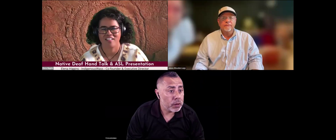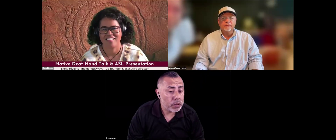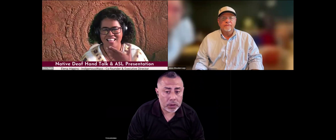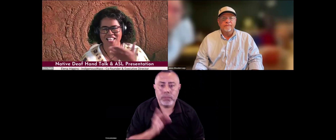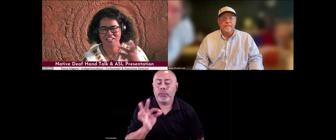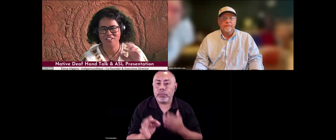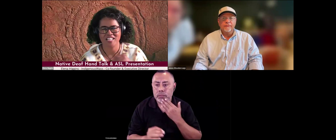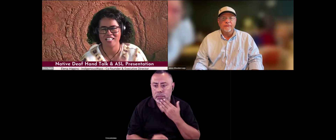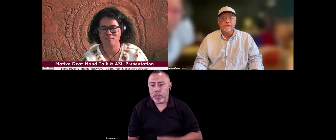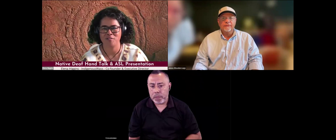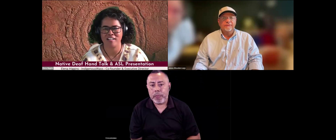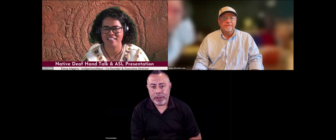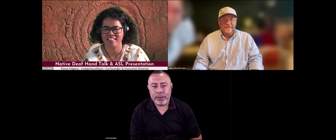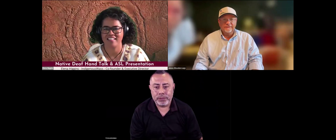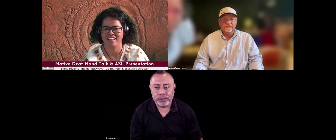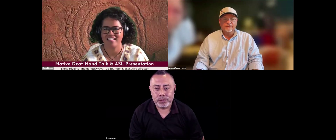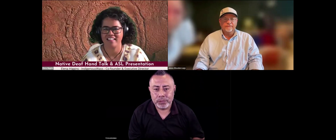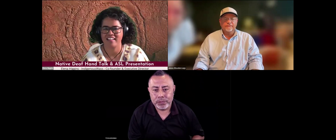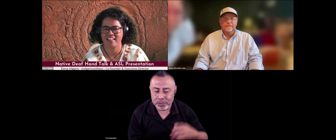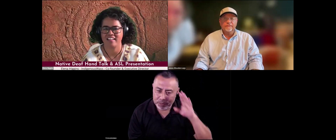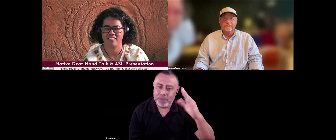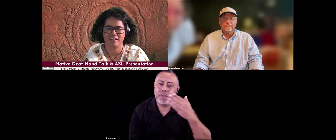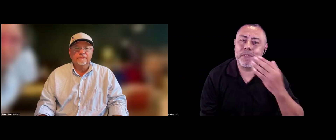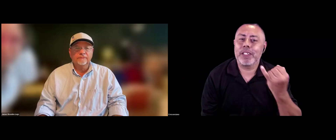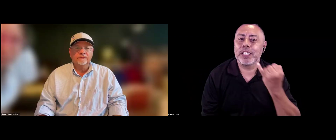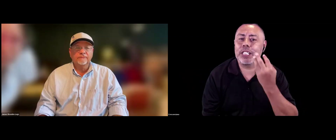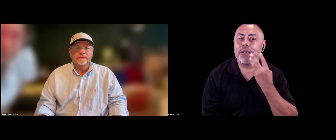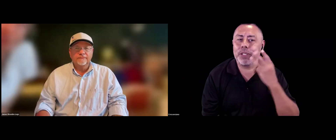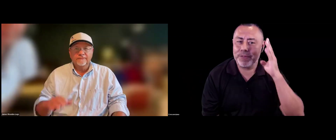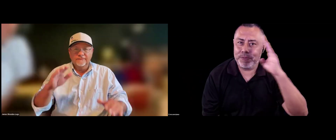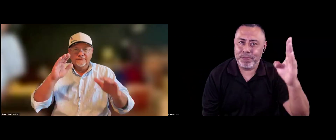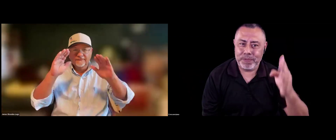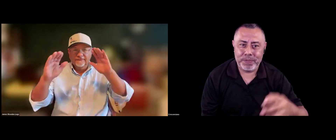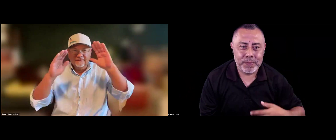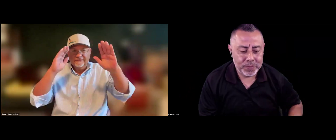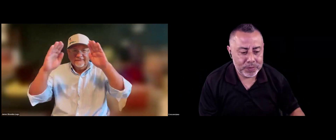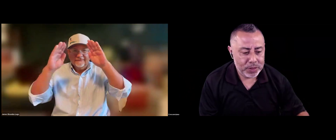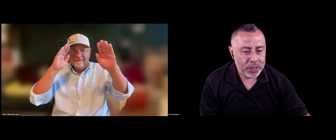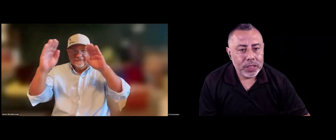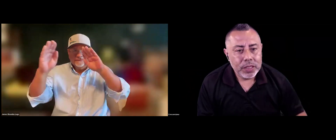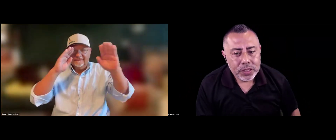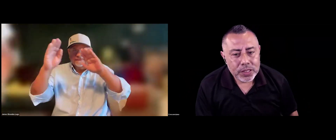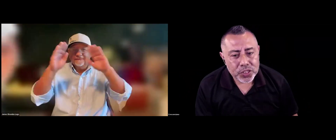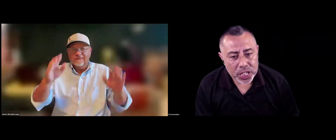Thank you.